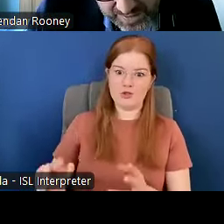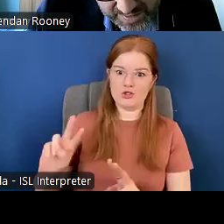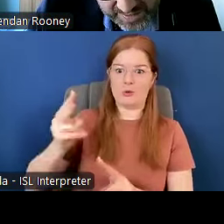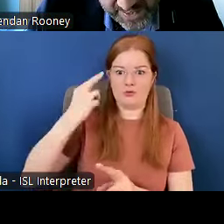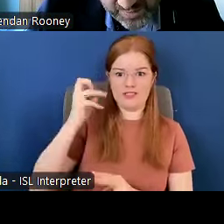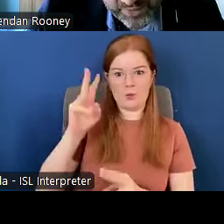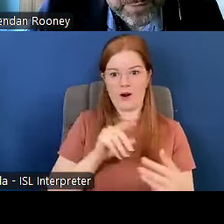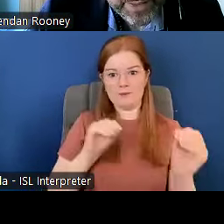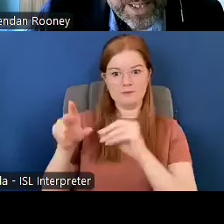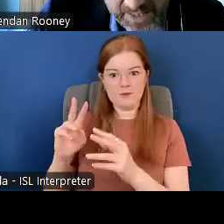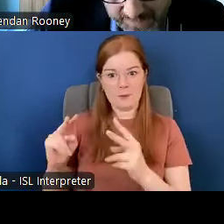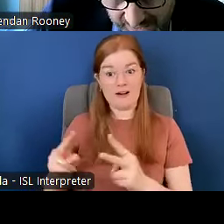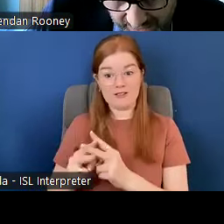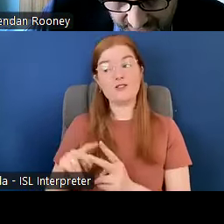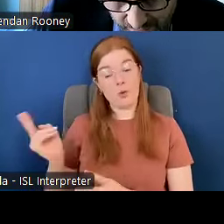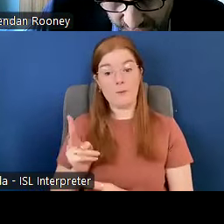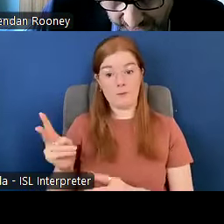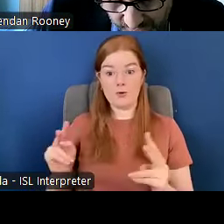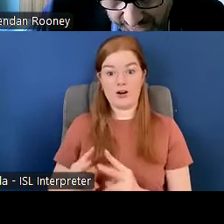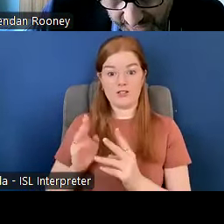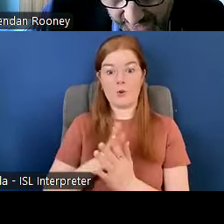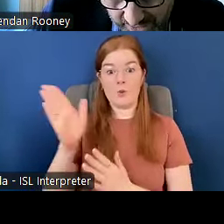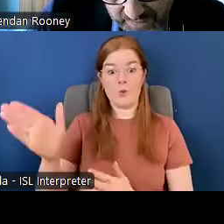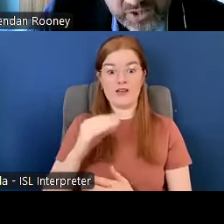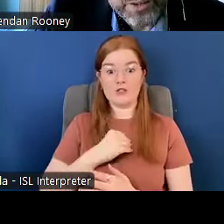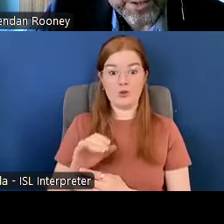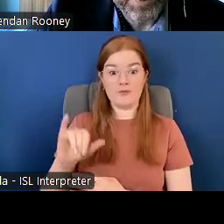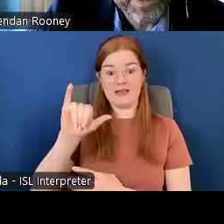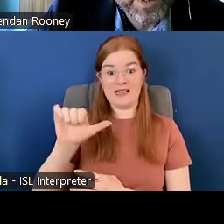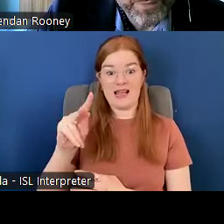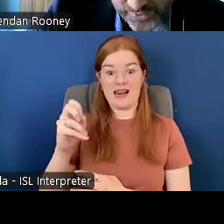artists attended briefly The atelier of Andre Lhote, a conventional cubist, if you